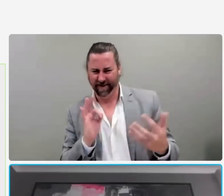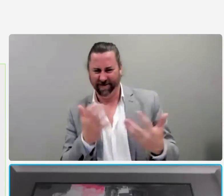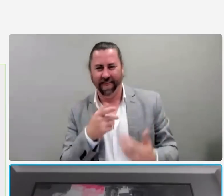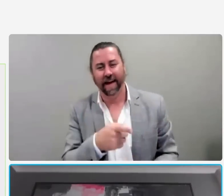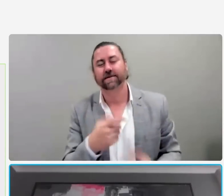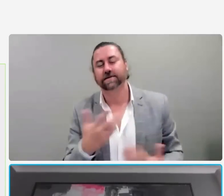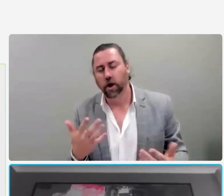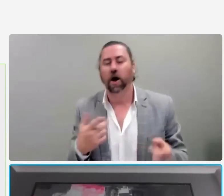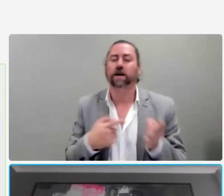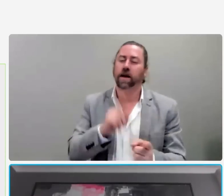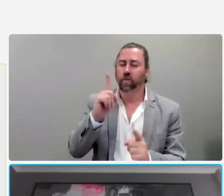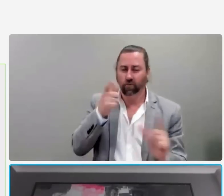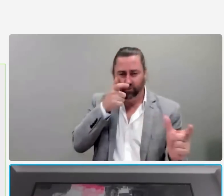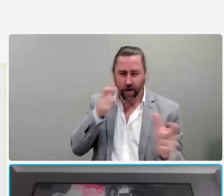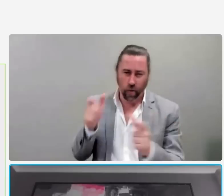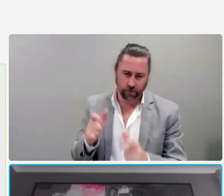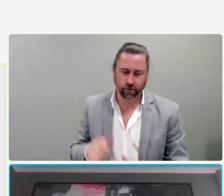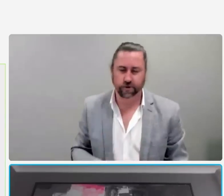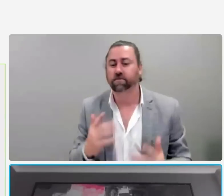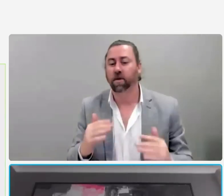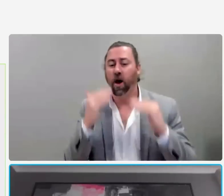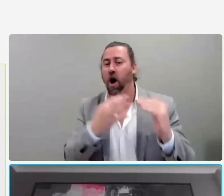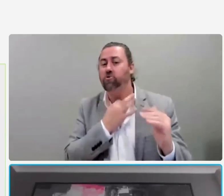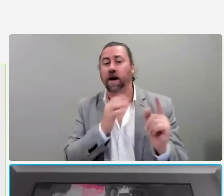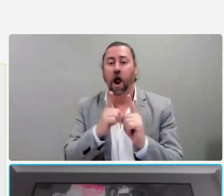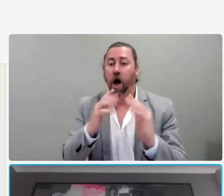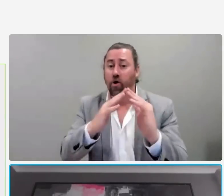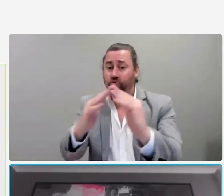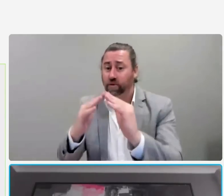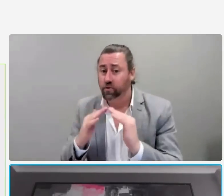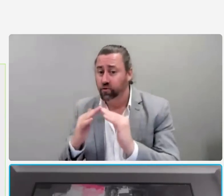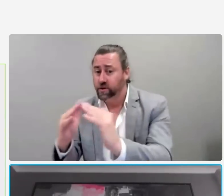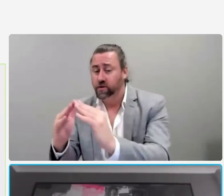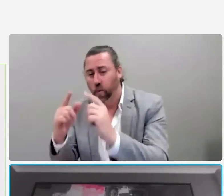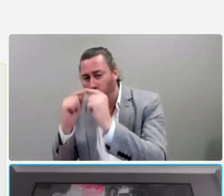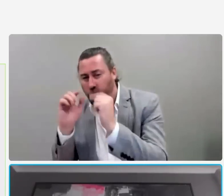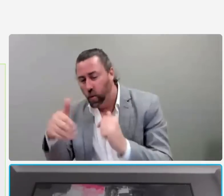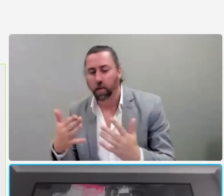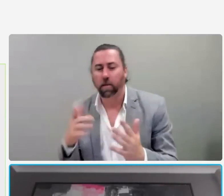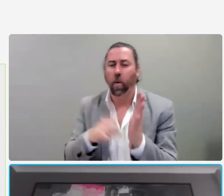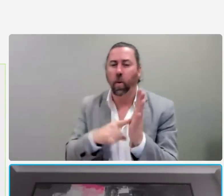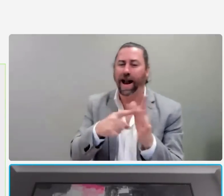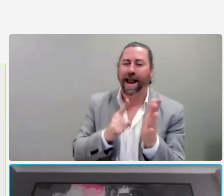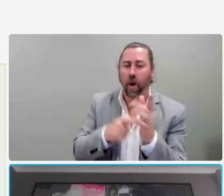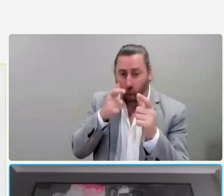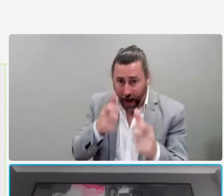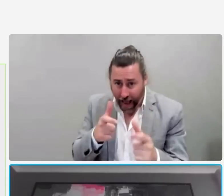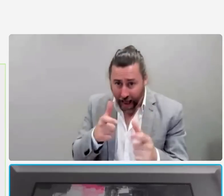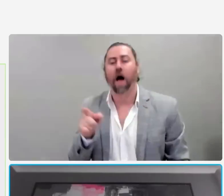And then providers of high risk services such as residential care or those providing clinical care, they may be subject to additional standards as